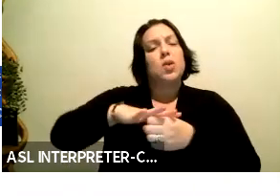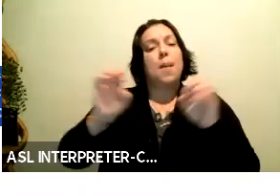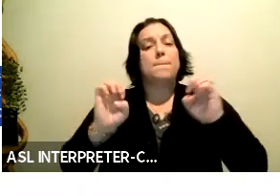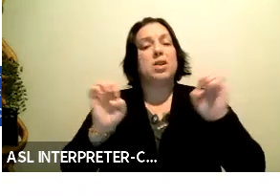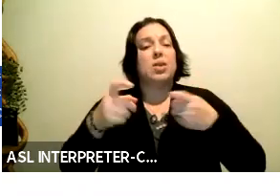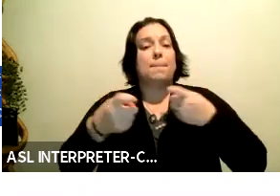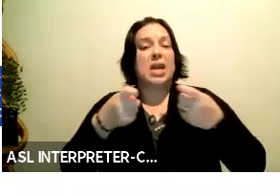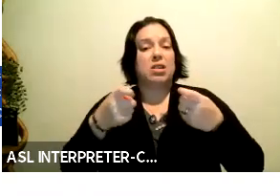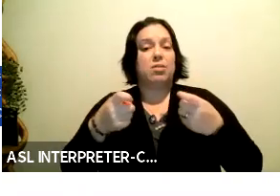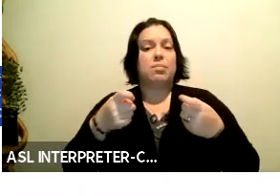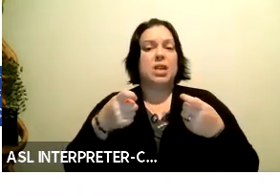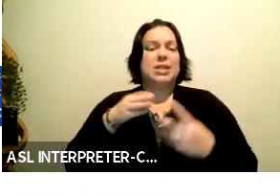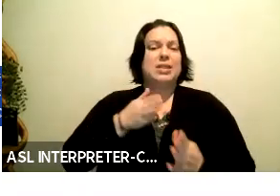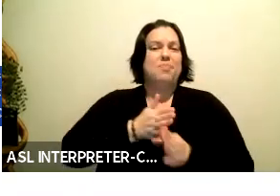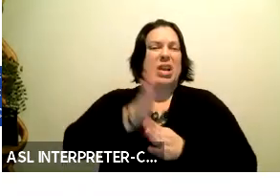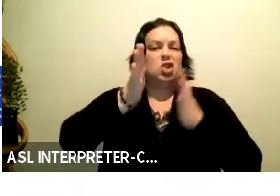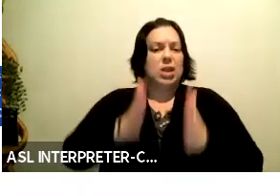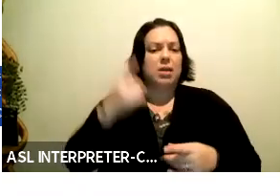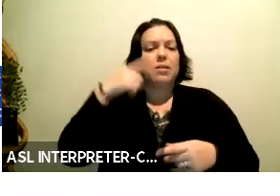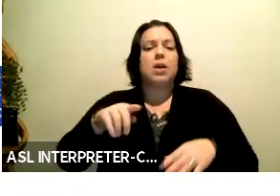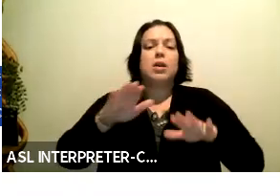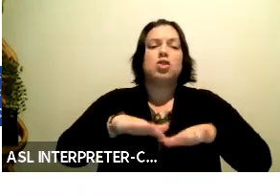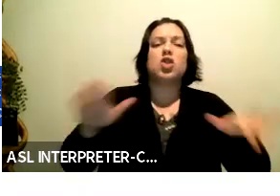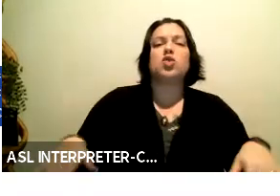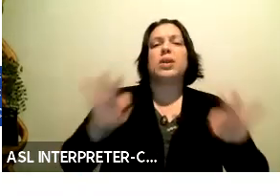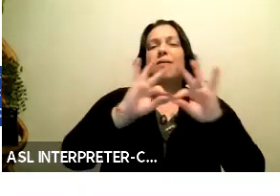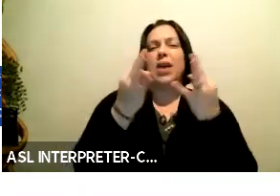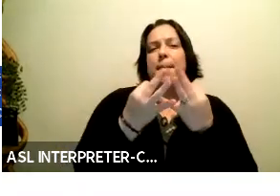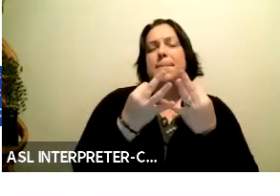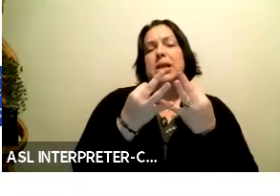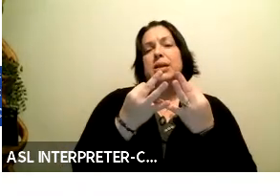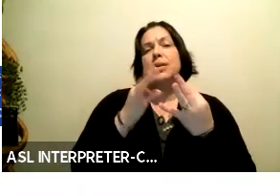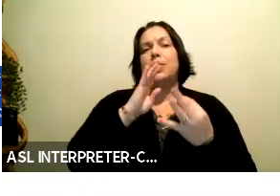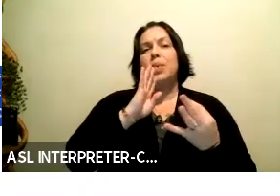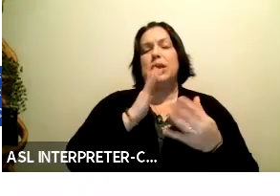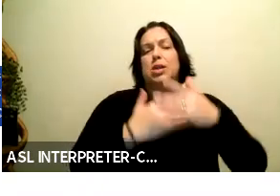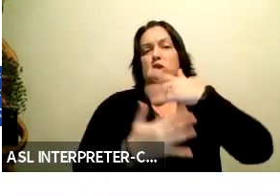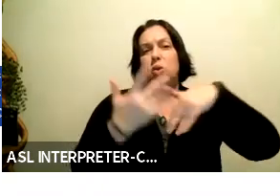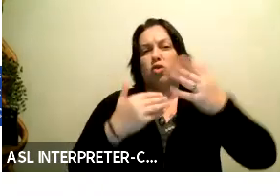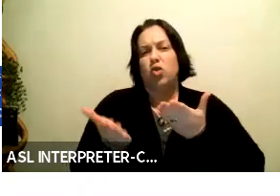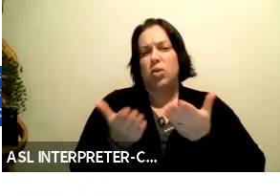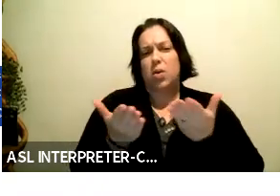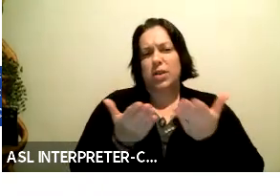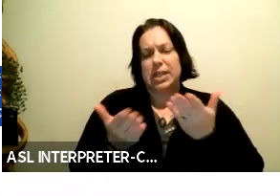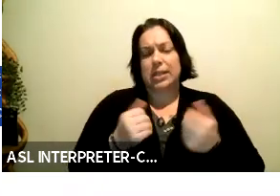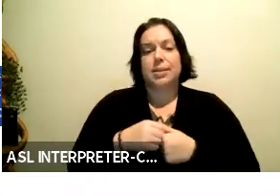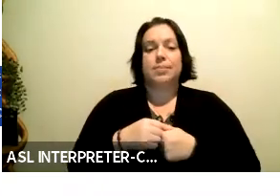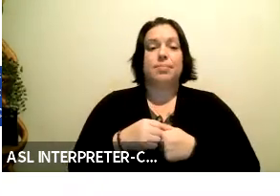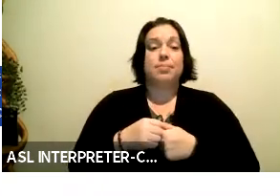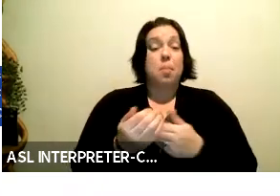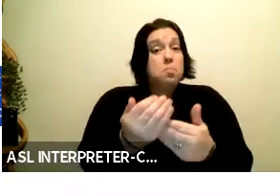and families under health and human services in U.S. region 8. Prior to this she worked for